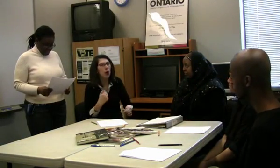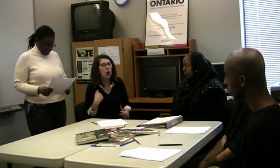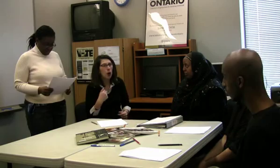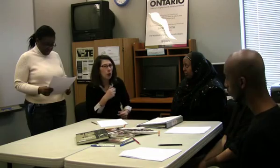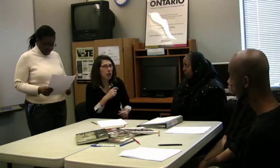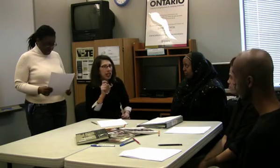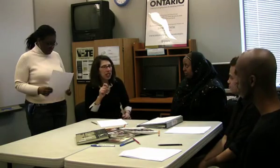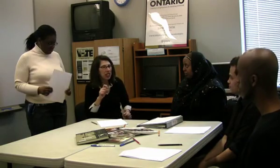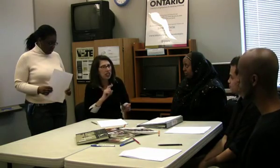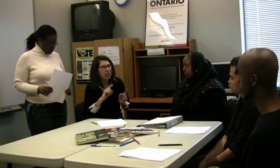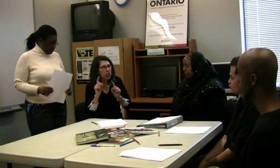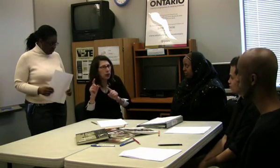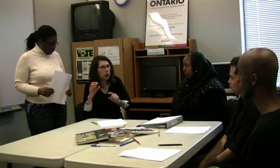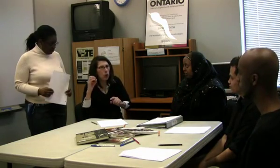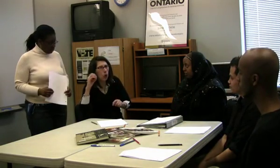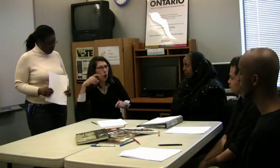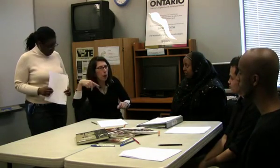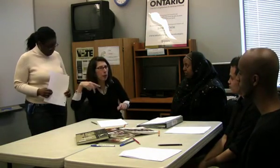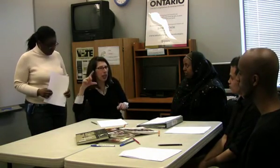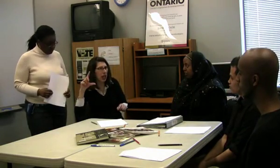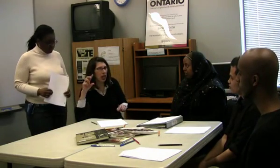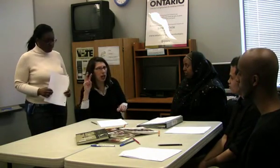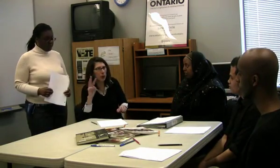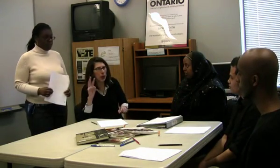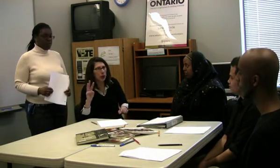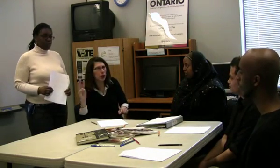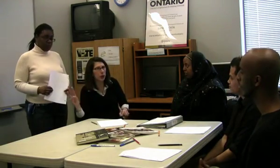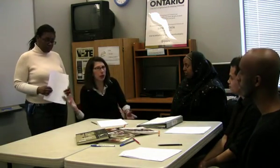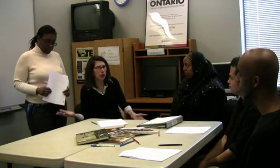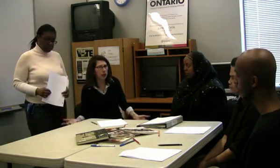We need to go to the OPL website.